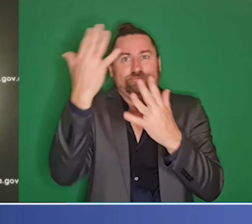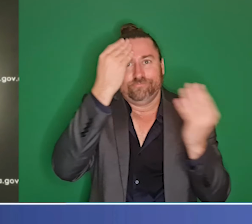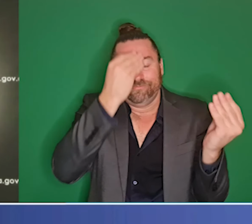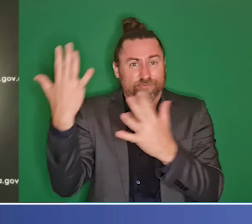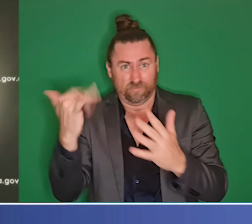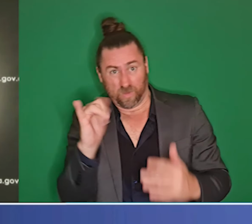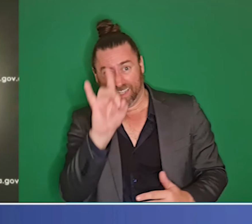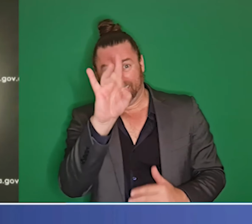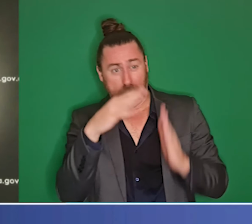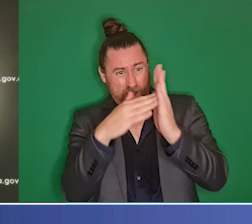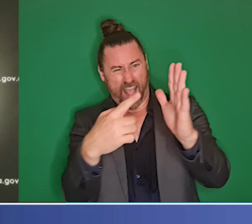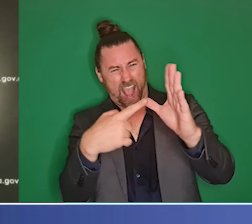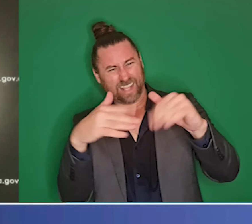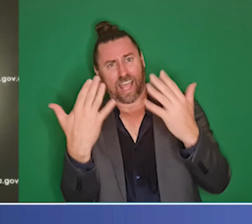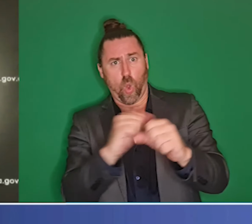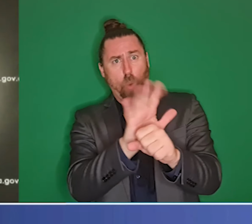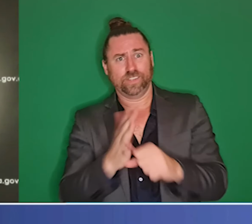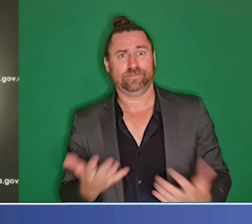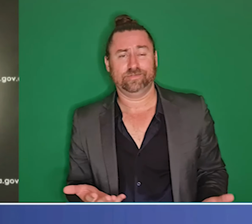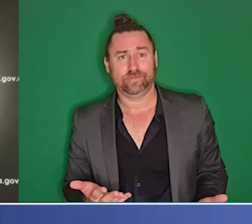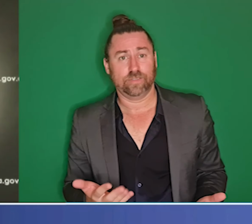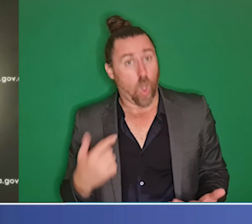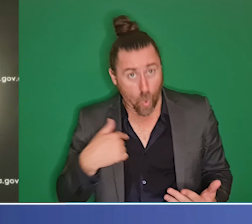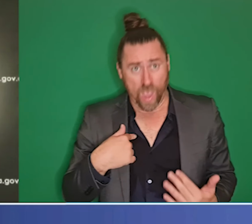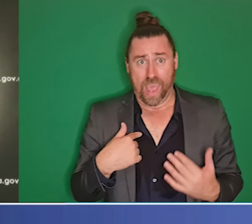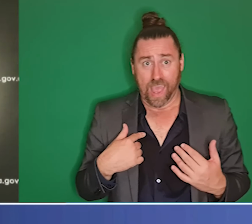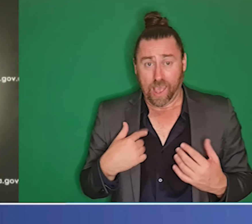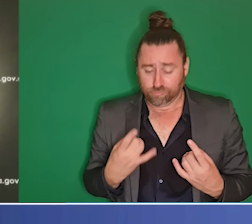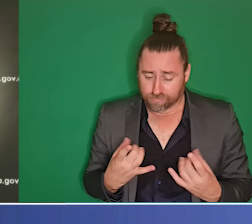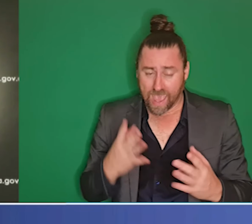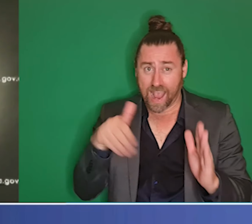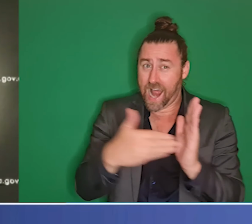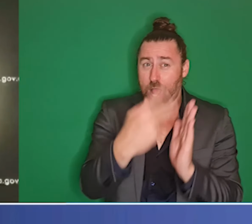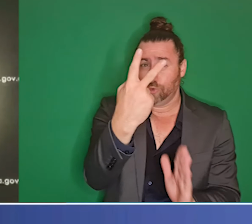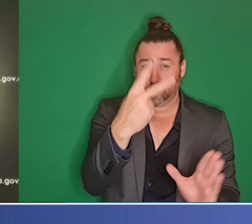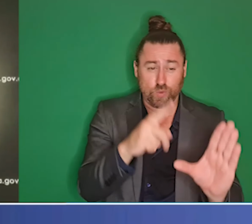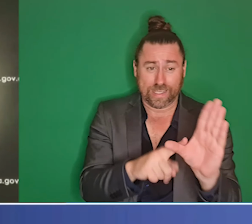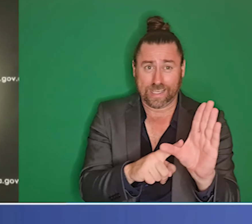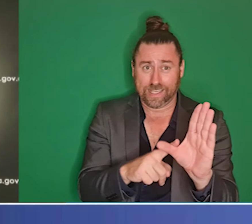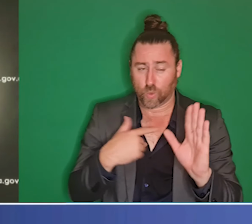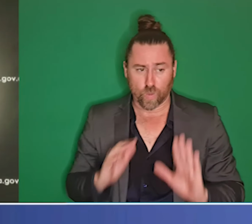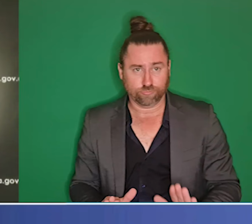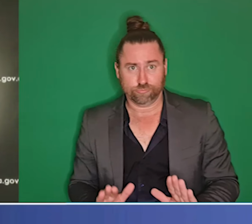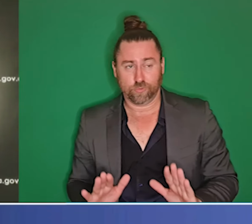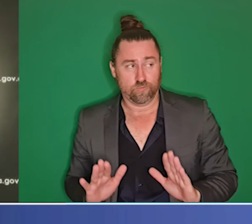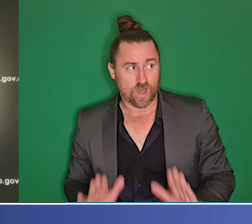And this is the moment for which we have prepared over two years. And enacting those elements is an important part